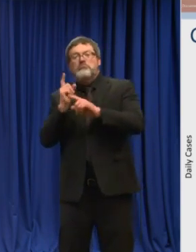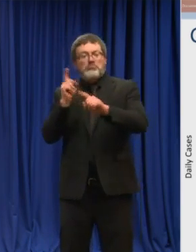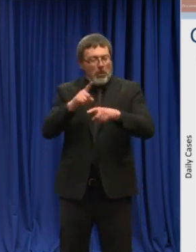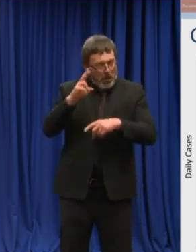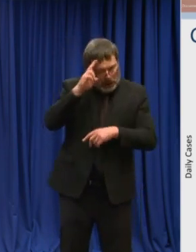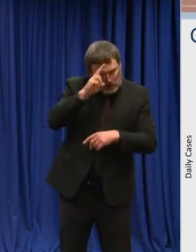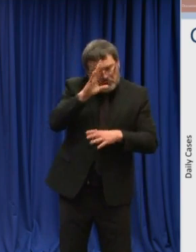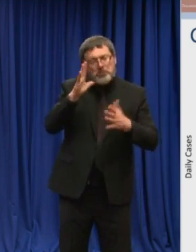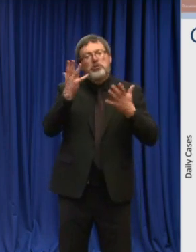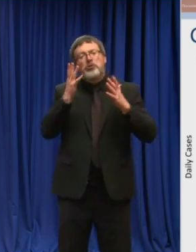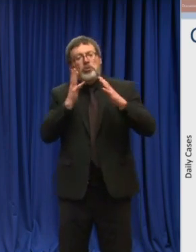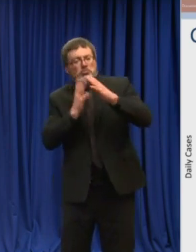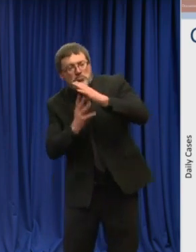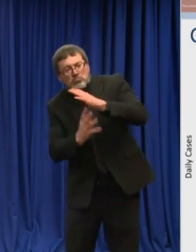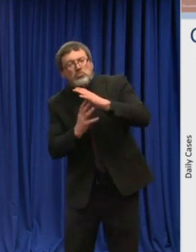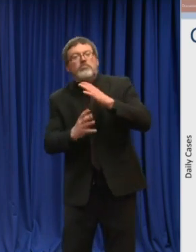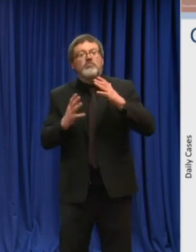OVERWHELMED.